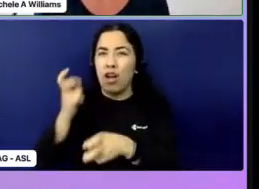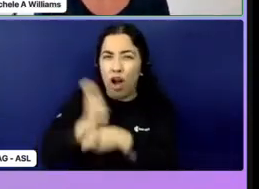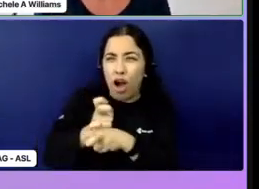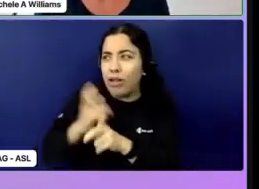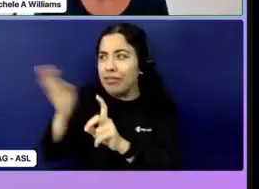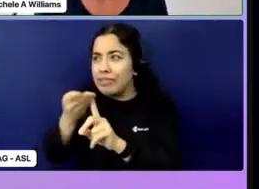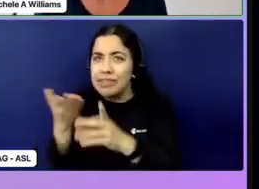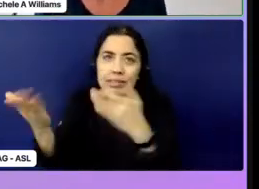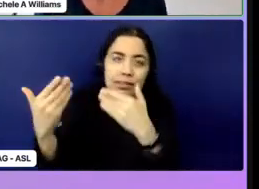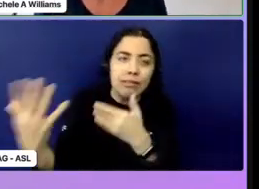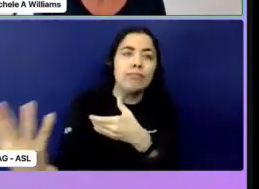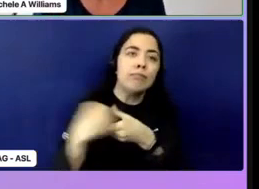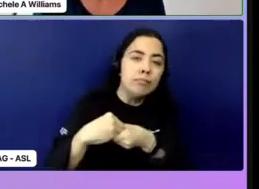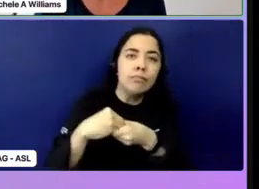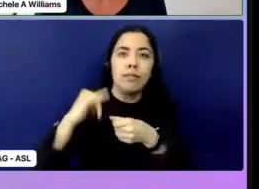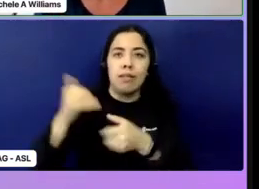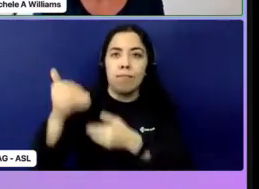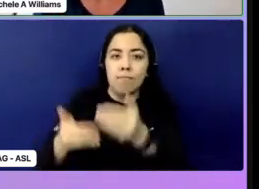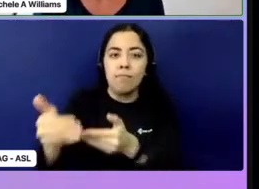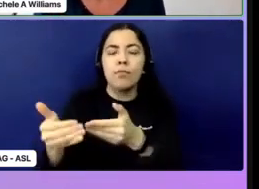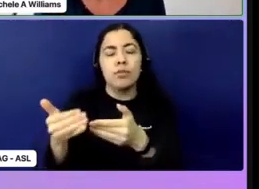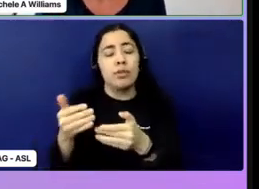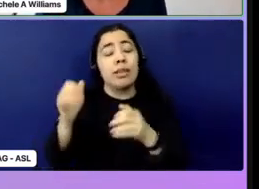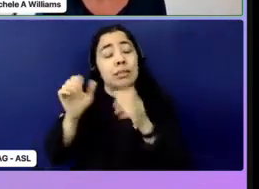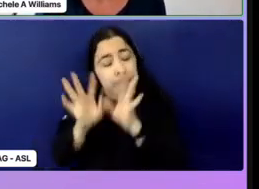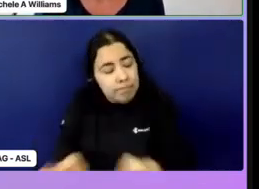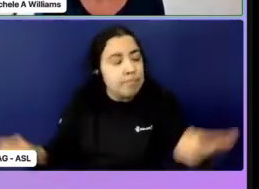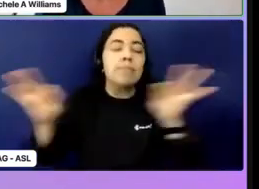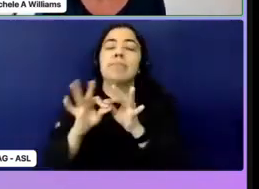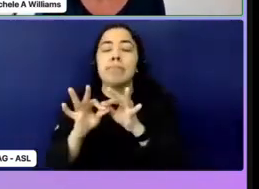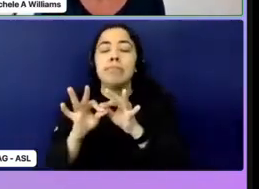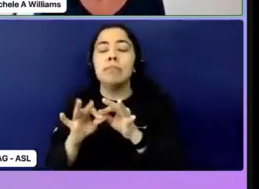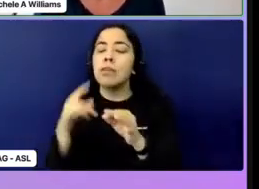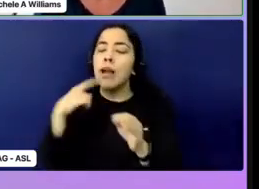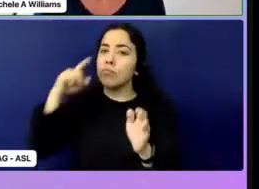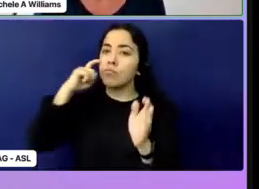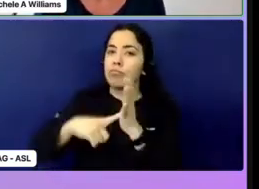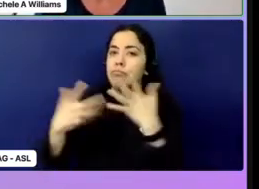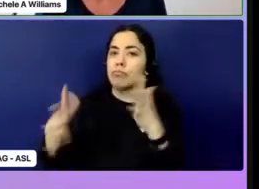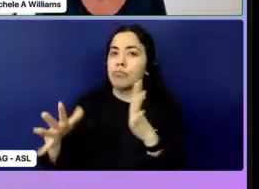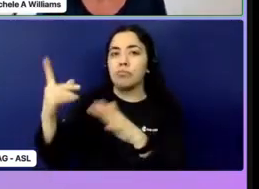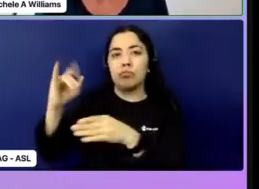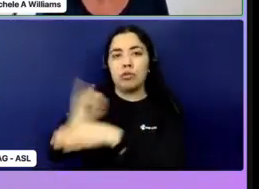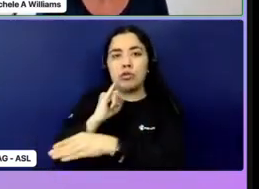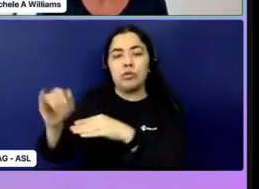hard it can to convince people of that. Now, other thing to think in mind is that again it